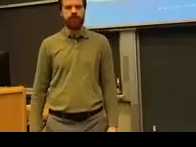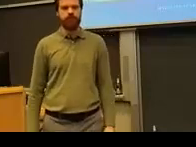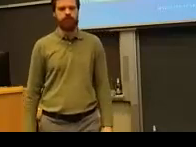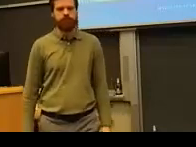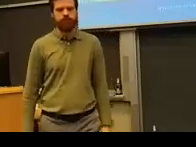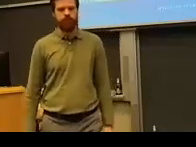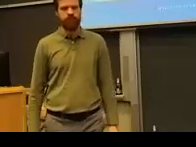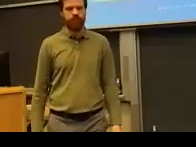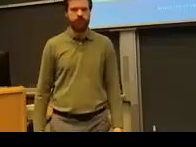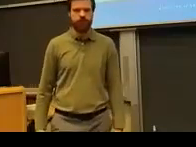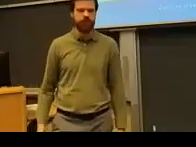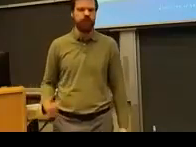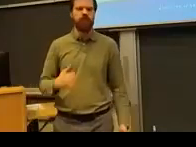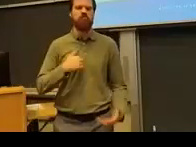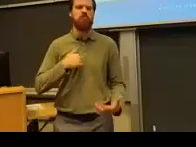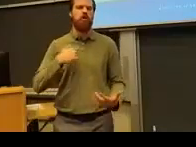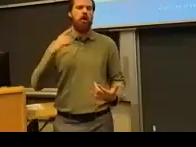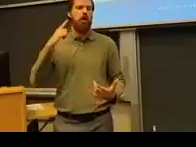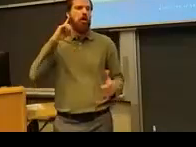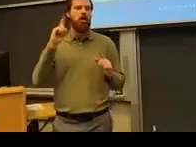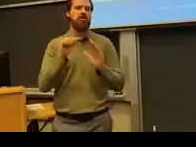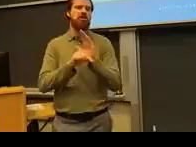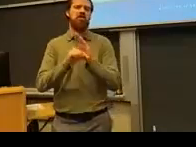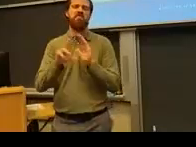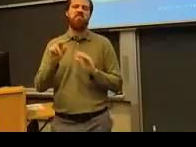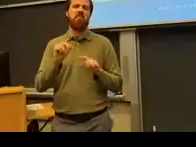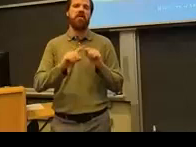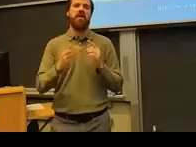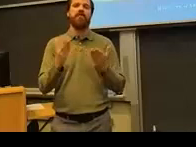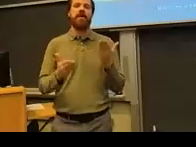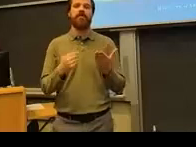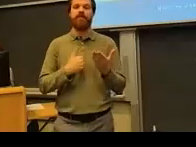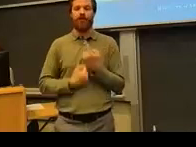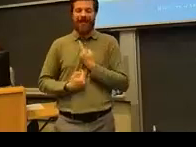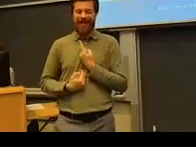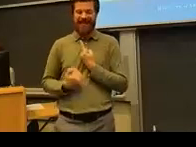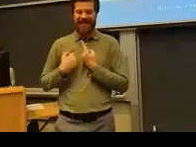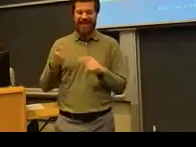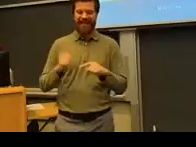heard really negative things only maybe that I am one person I can't do everything and um